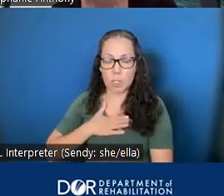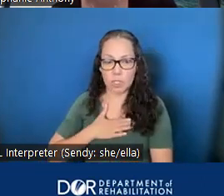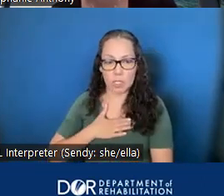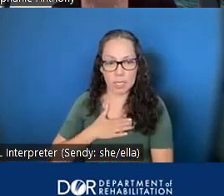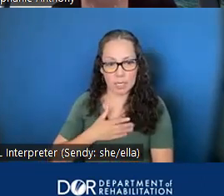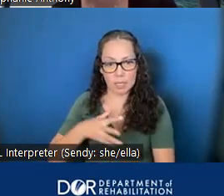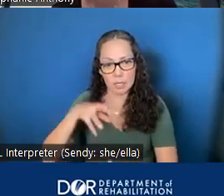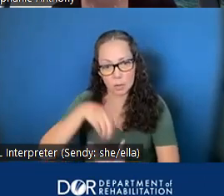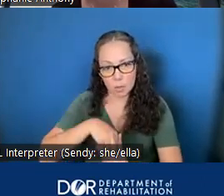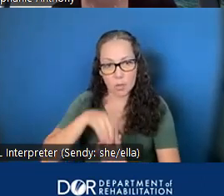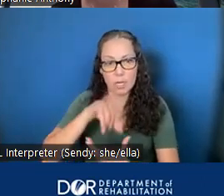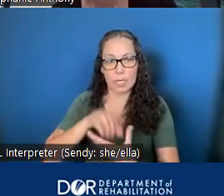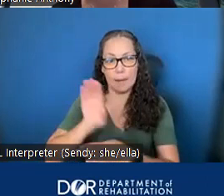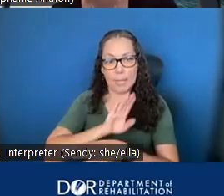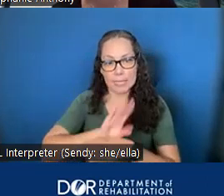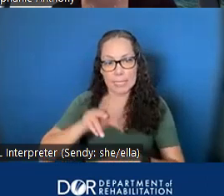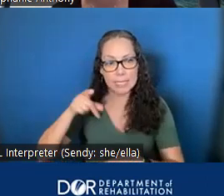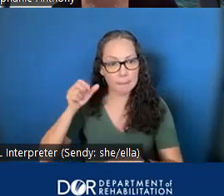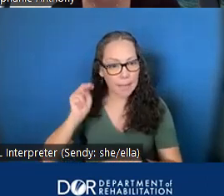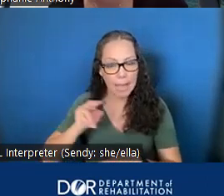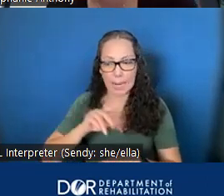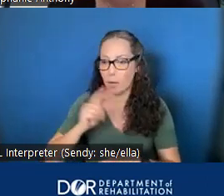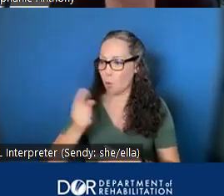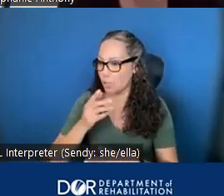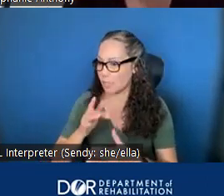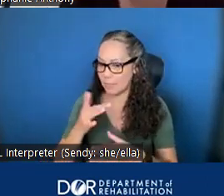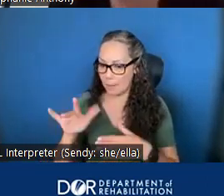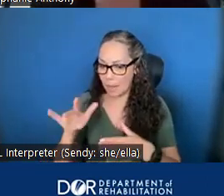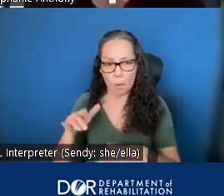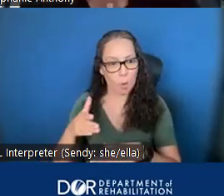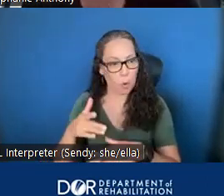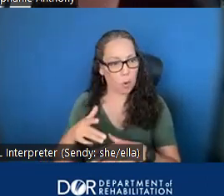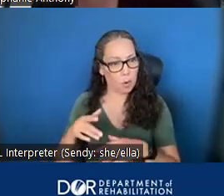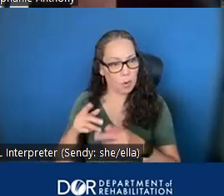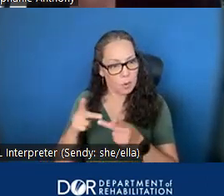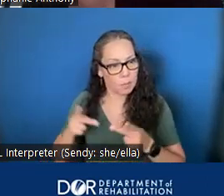plan and there's always room for improvement and and kind of deepening and continuing our